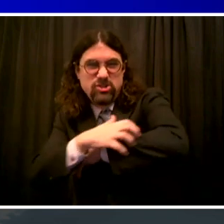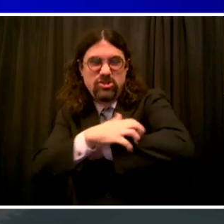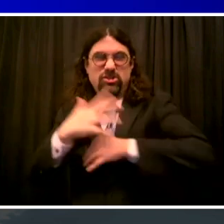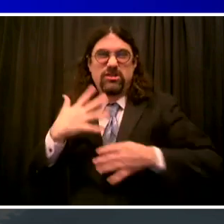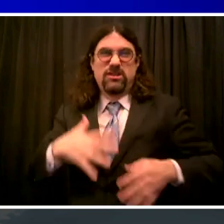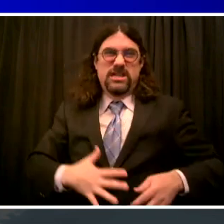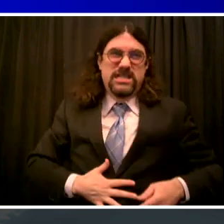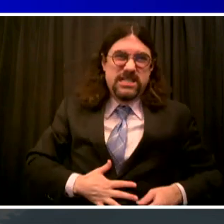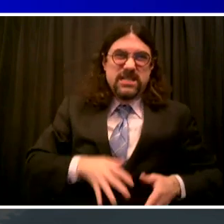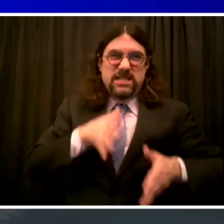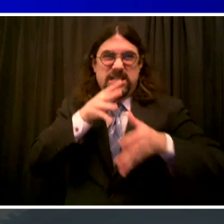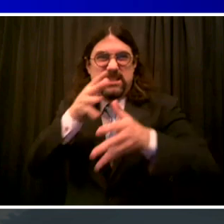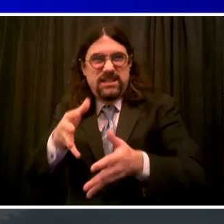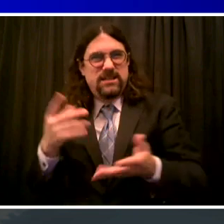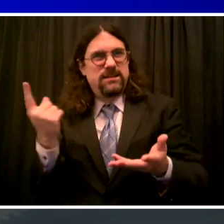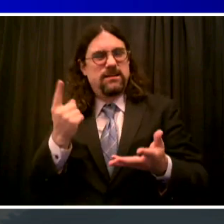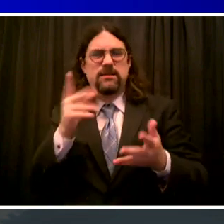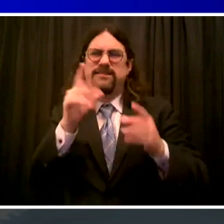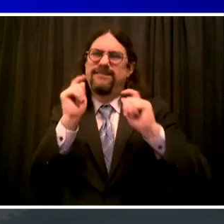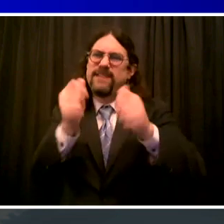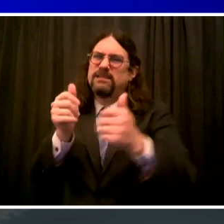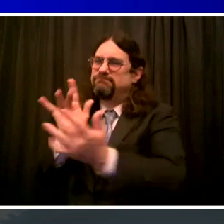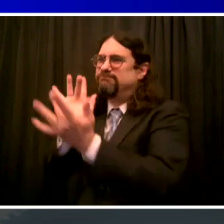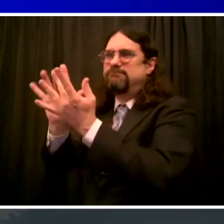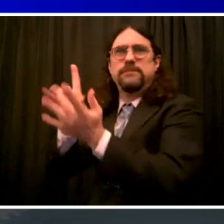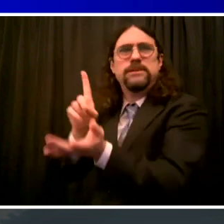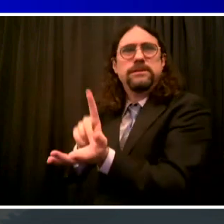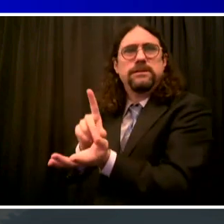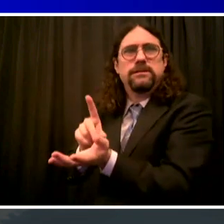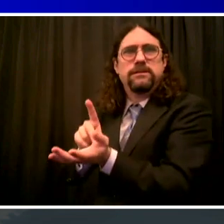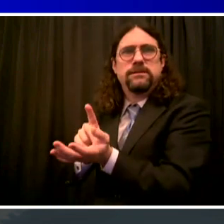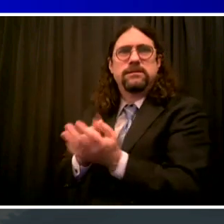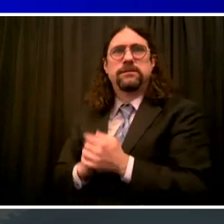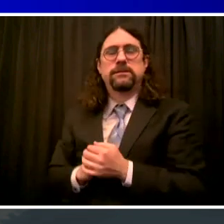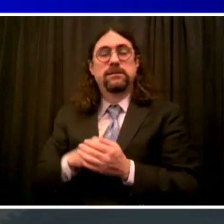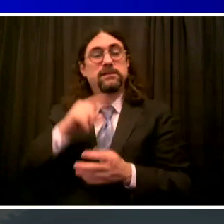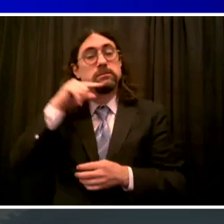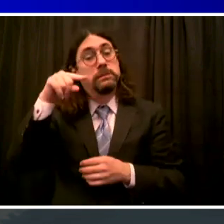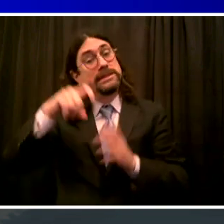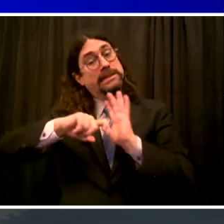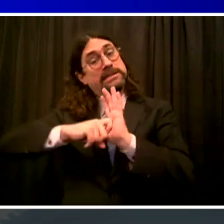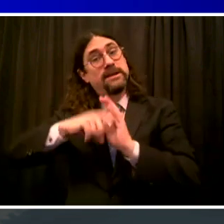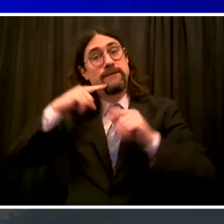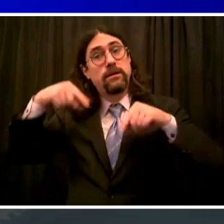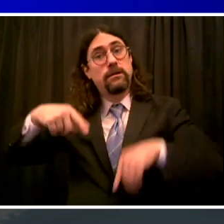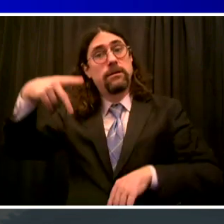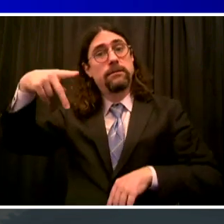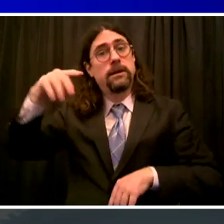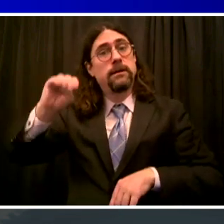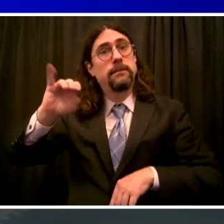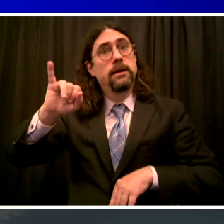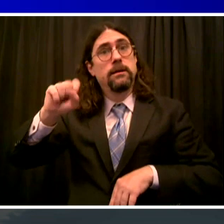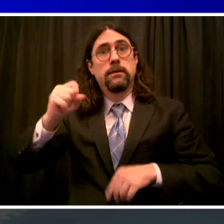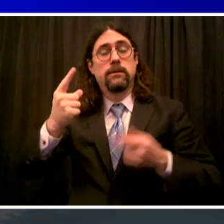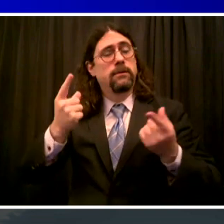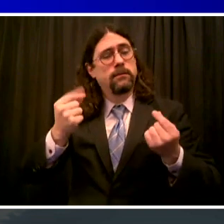THE SOONER A CHILD CAN BE SAVED. EAYRL DTEECIOTN HERE. WE KNOW THIS IN HEALTH CARE.